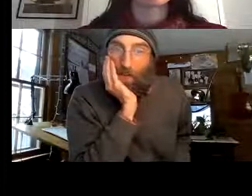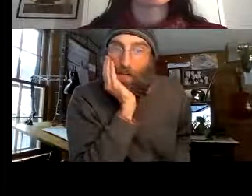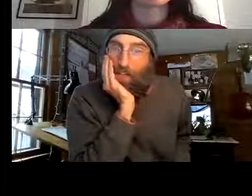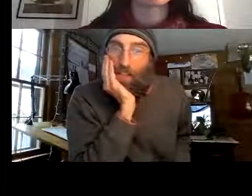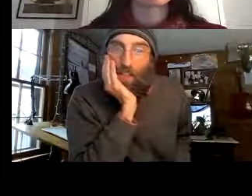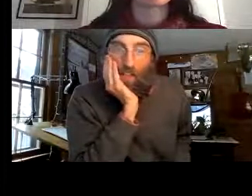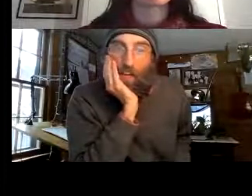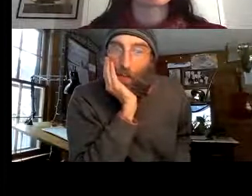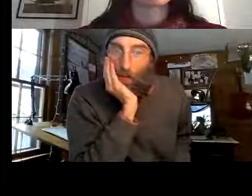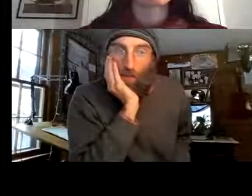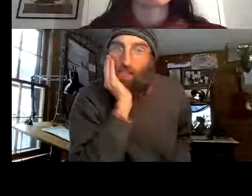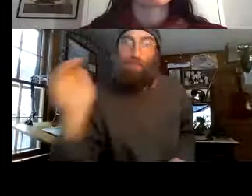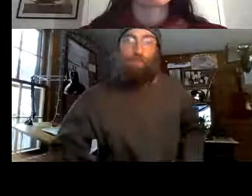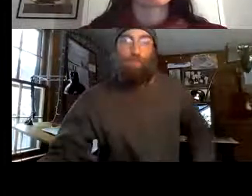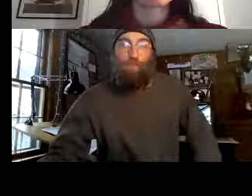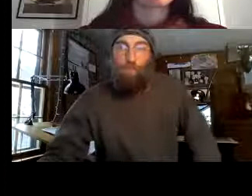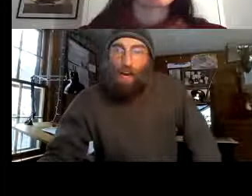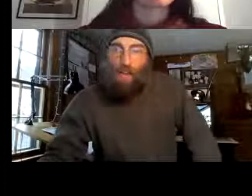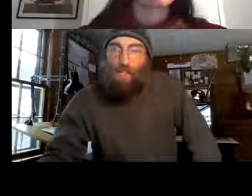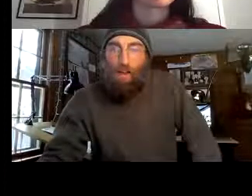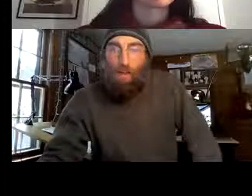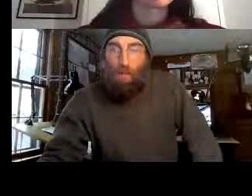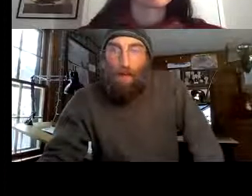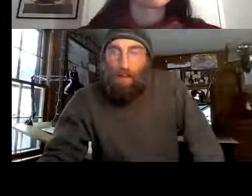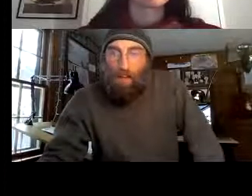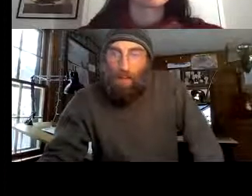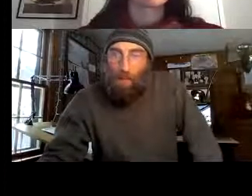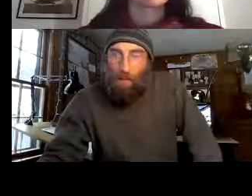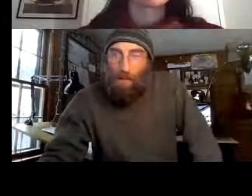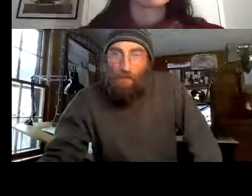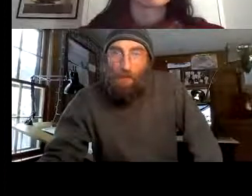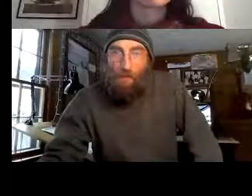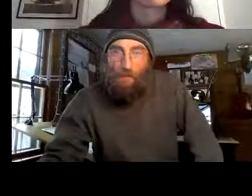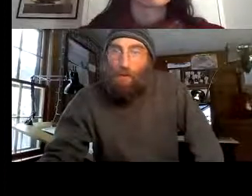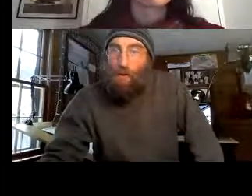so maybe just a shell burst... "I was at home helping my father with the work